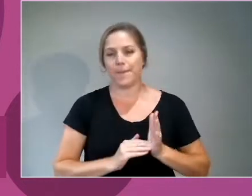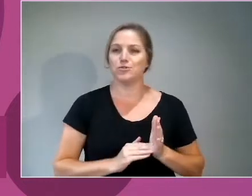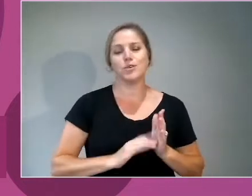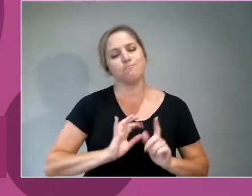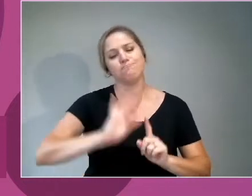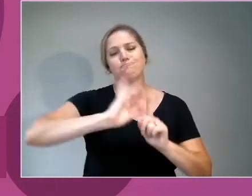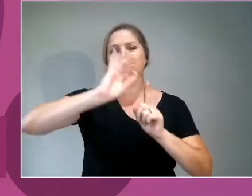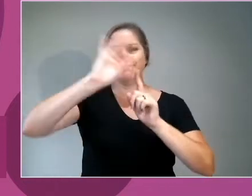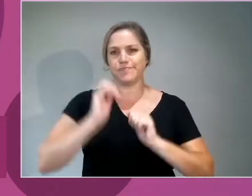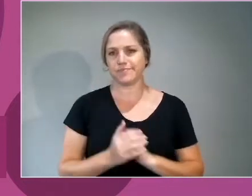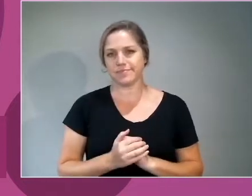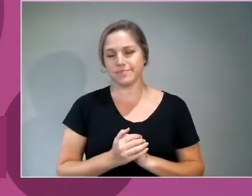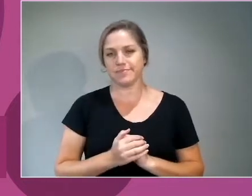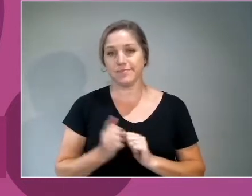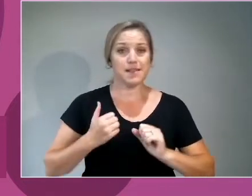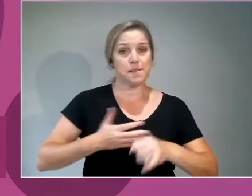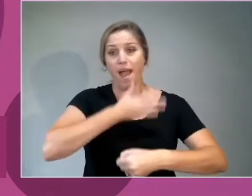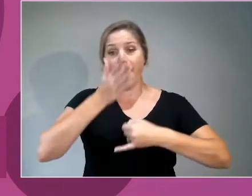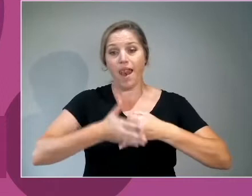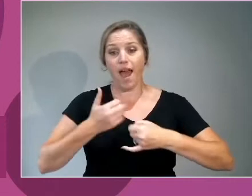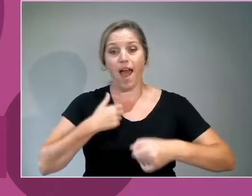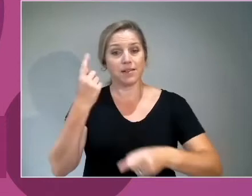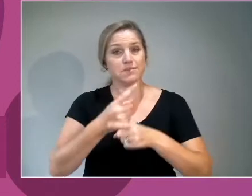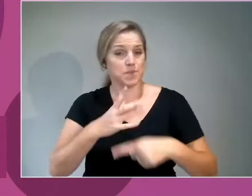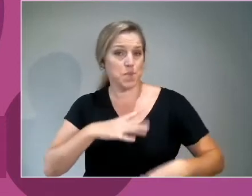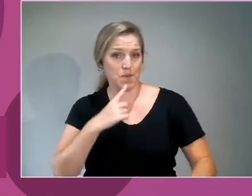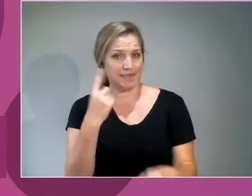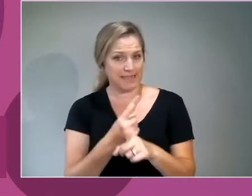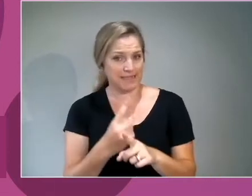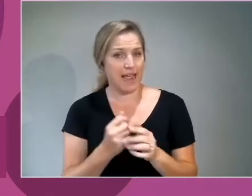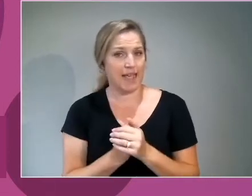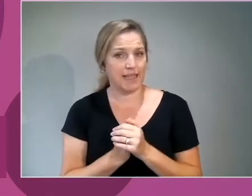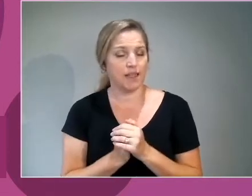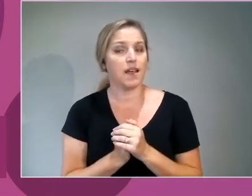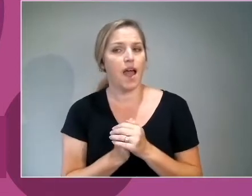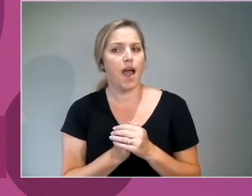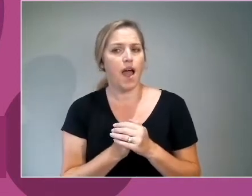also just like to touch on the fact that - and this is there in mental health and wellbeing, that